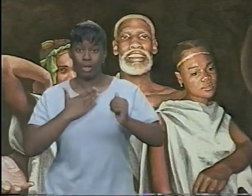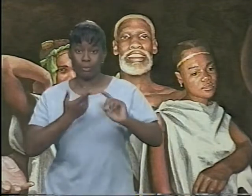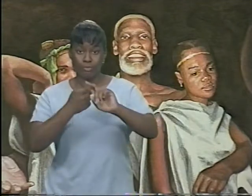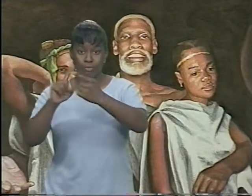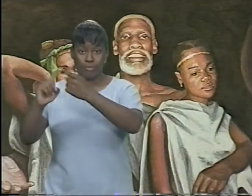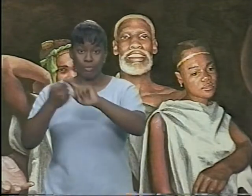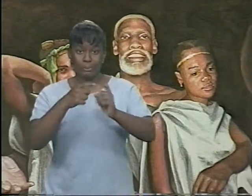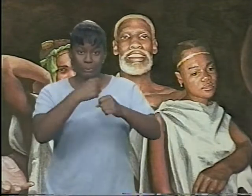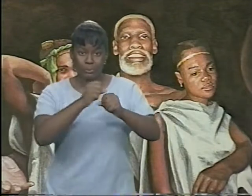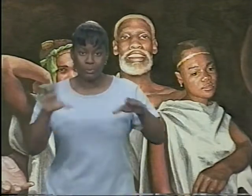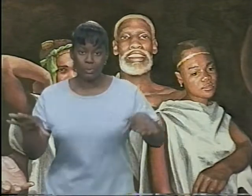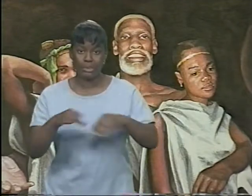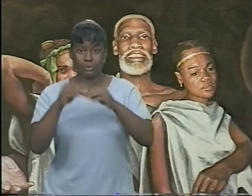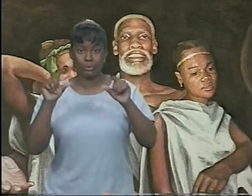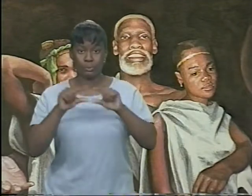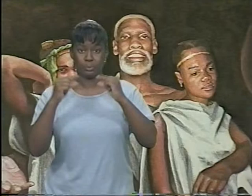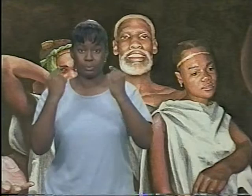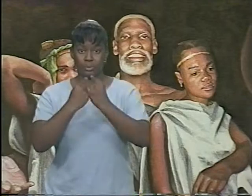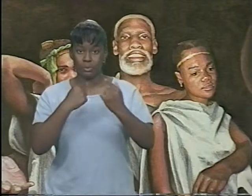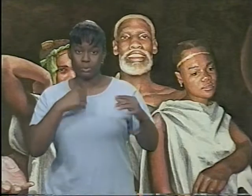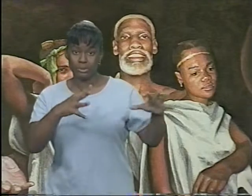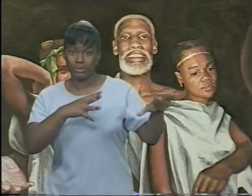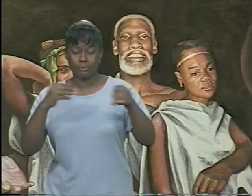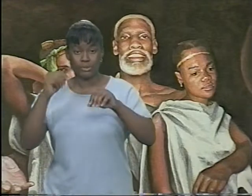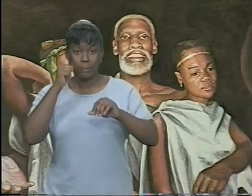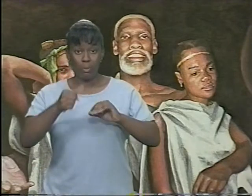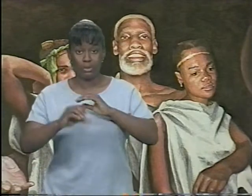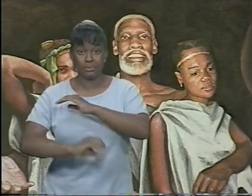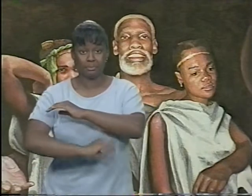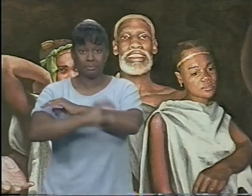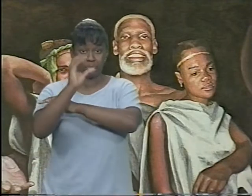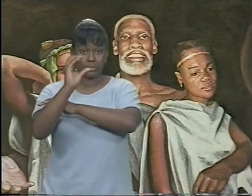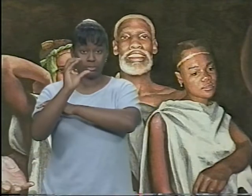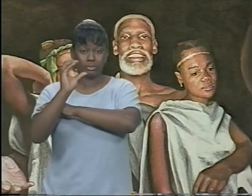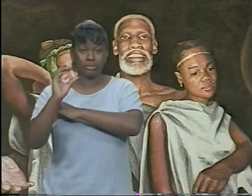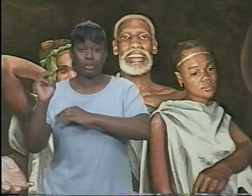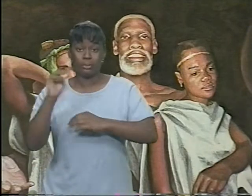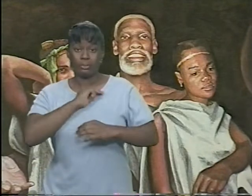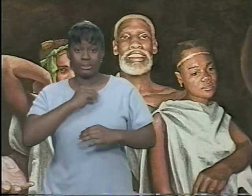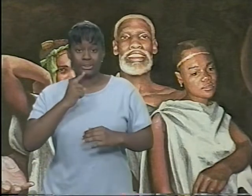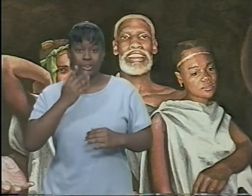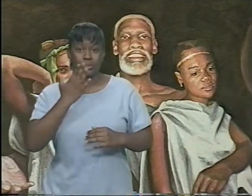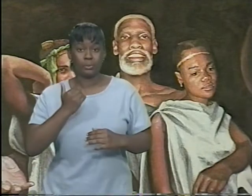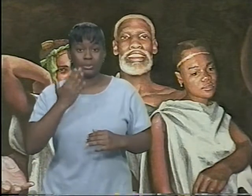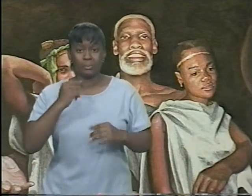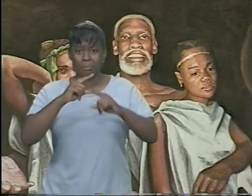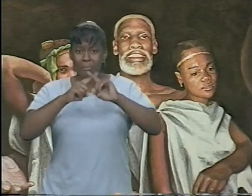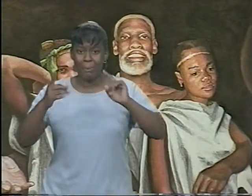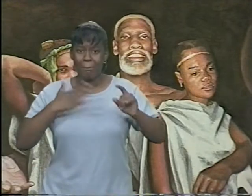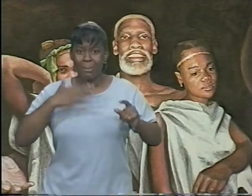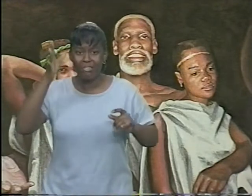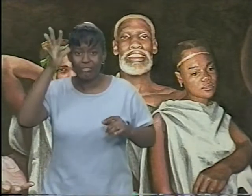"Prepare yourselves to journey to the city. I will call together all our friends to make a wedding party.